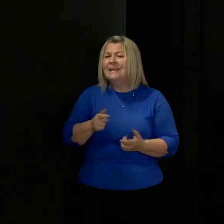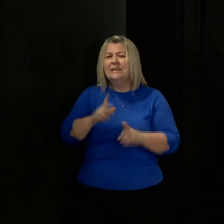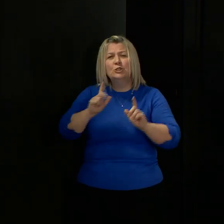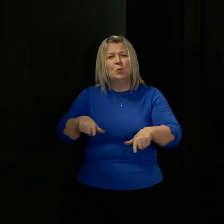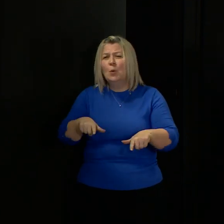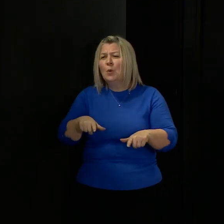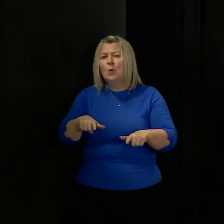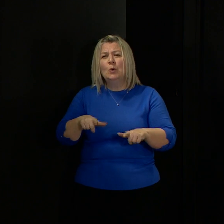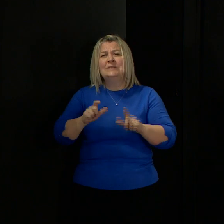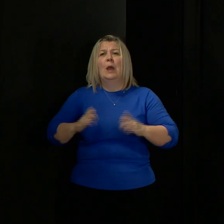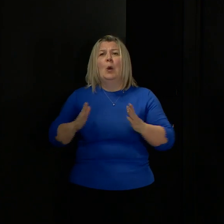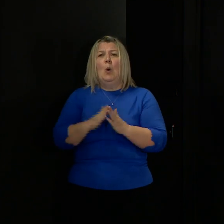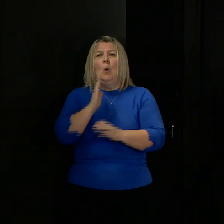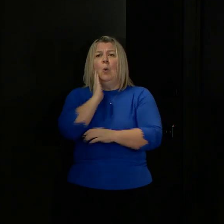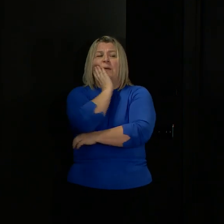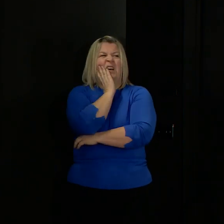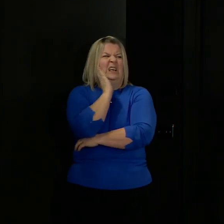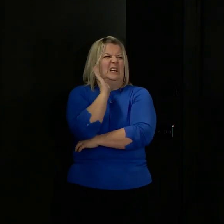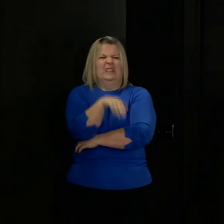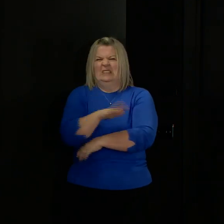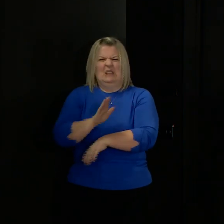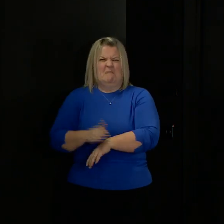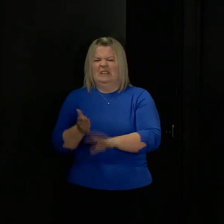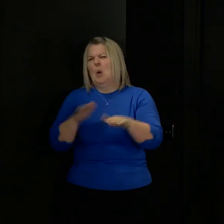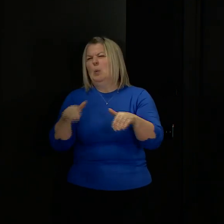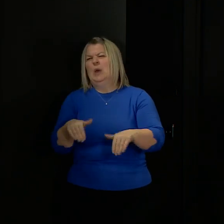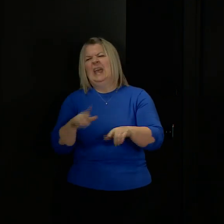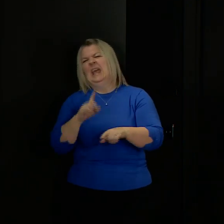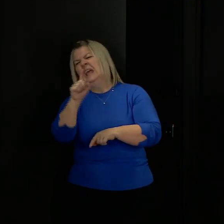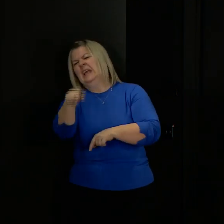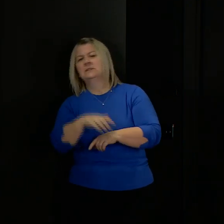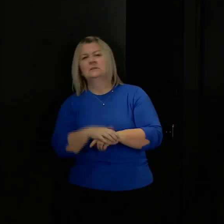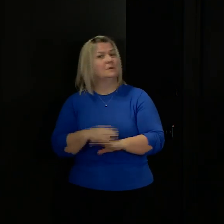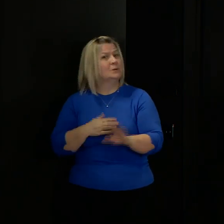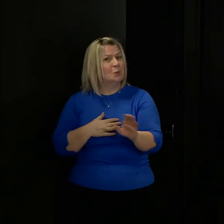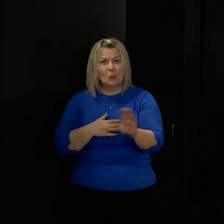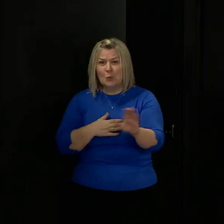if it was urgent before covid-19 came along it's urgent now go and speak to